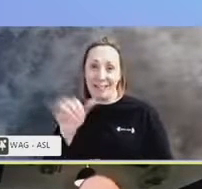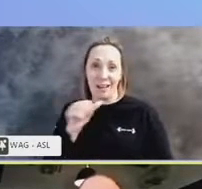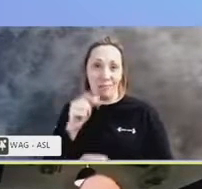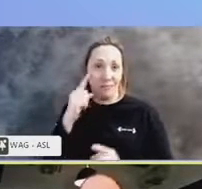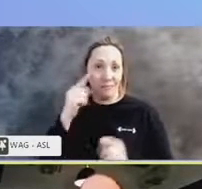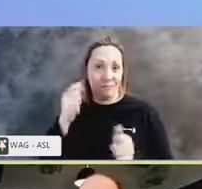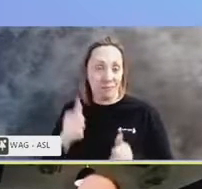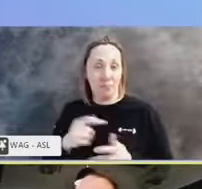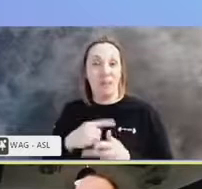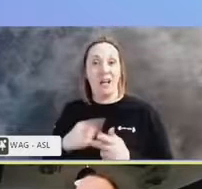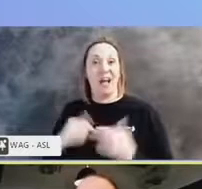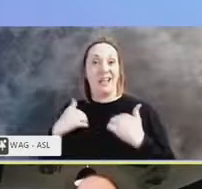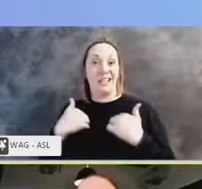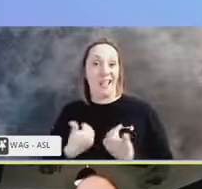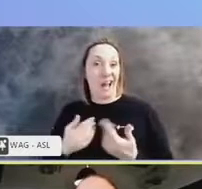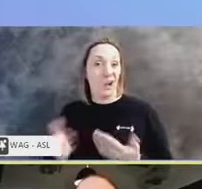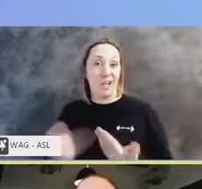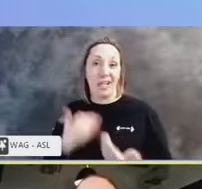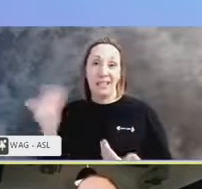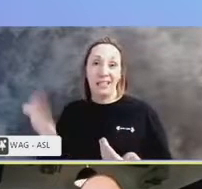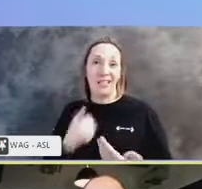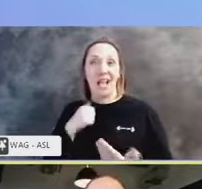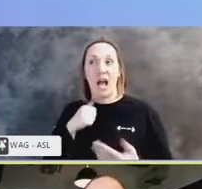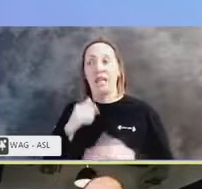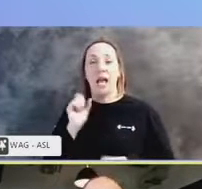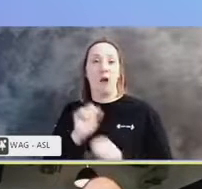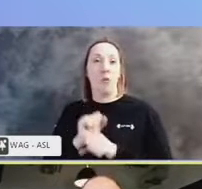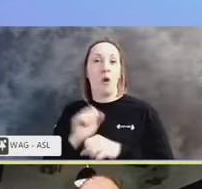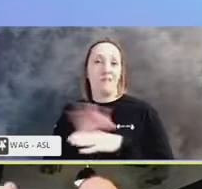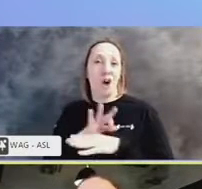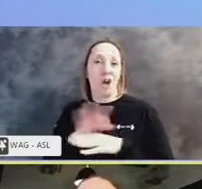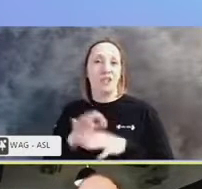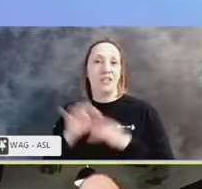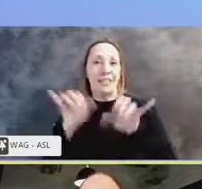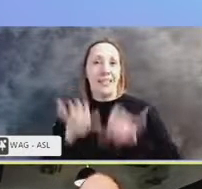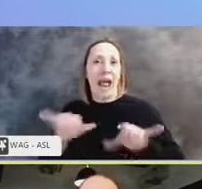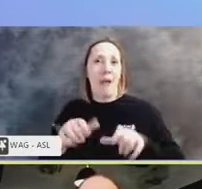come on my hearing good as it used isn't as to be. My sight isn't as good as it used to be. I get tired more